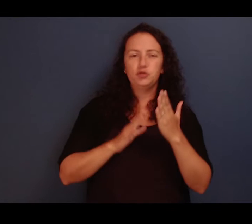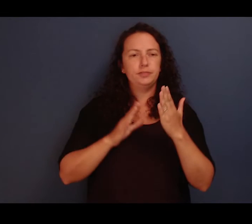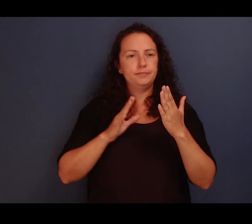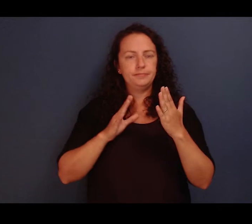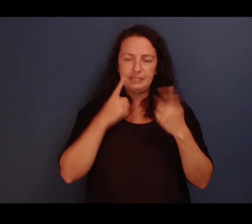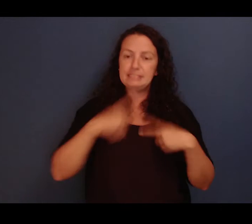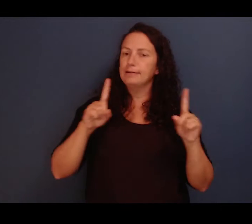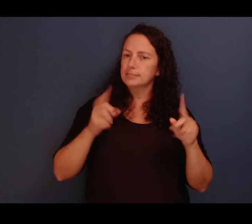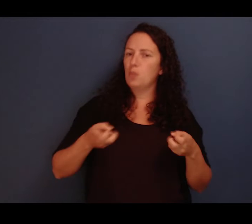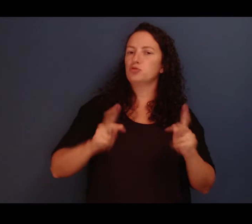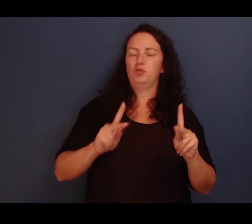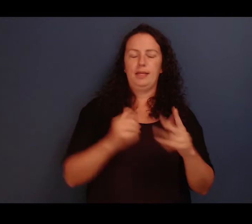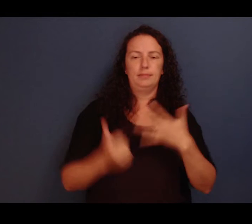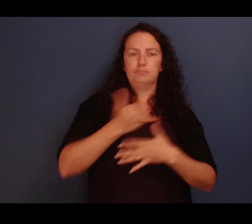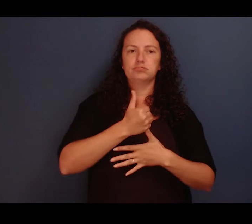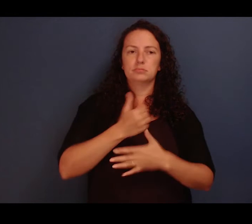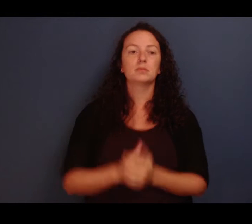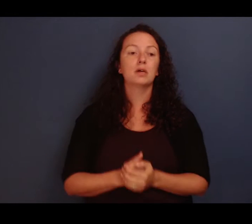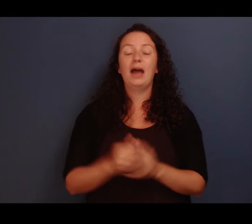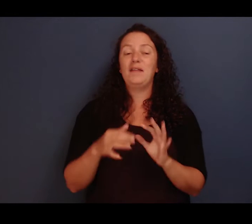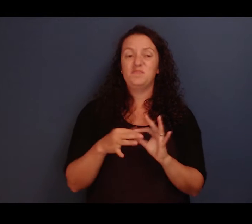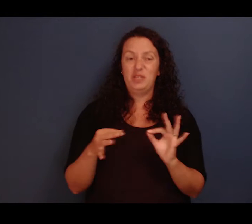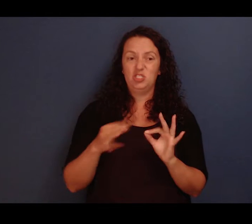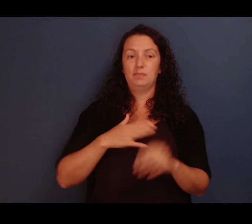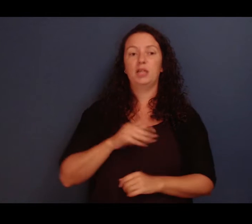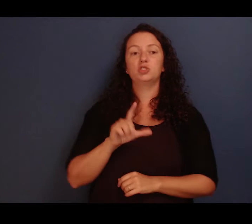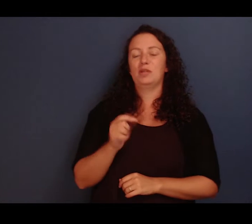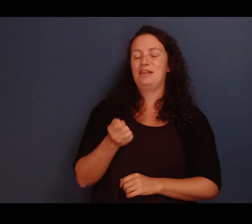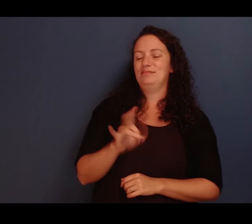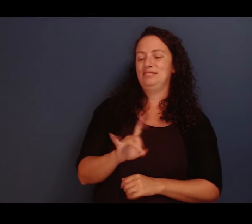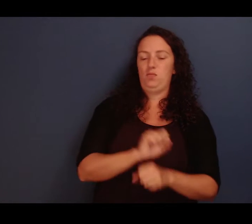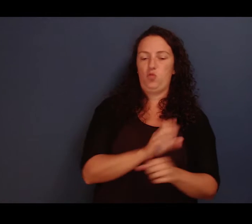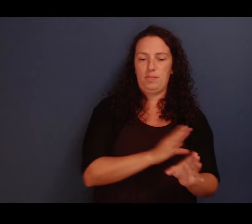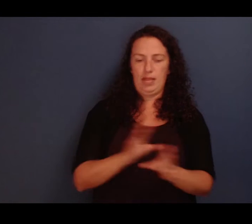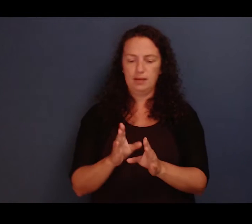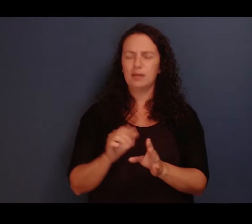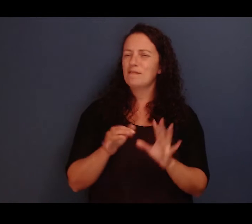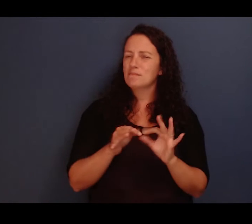I mention my 2018 Work Plan because in it I reference some critical demographic and